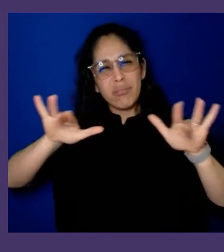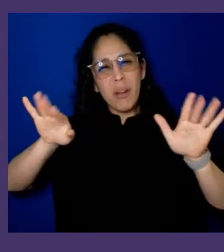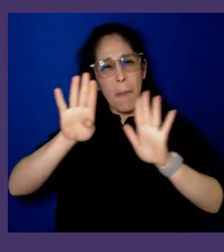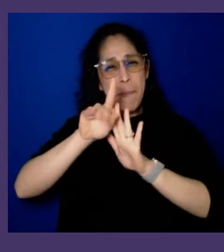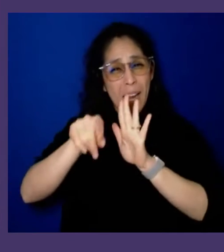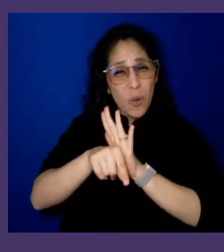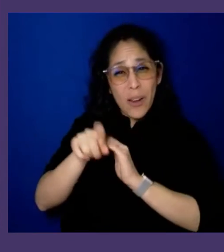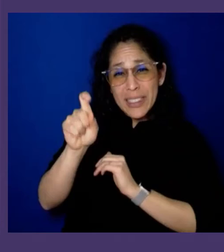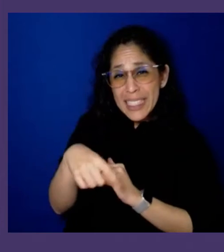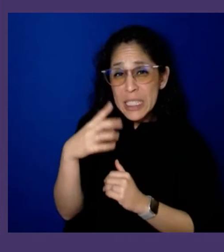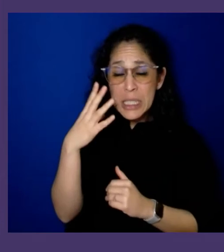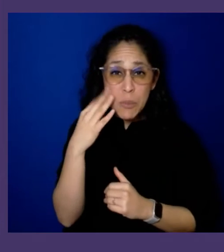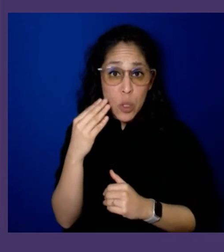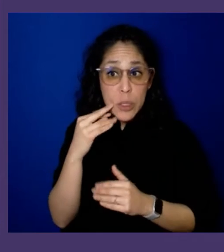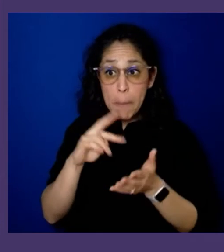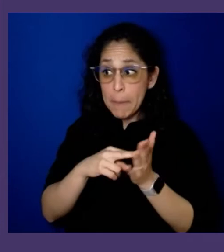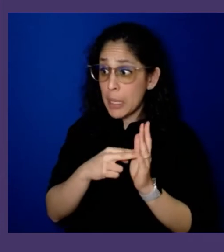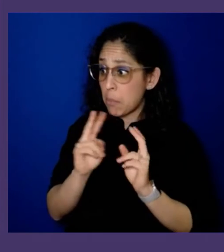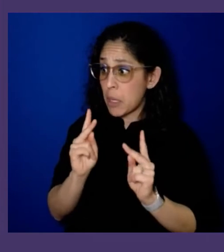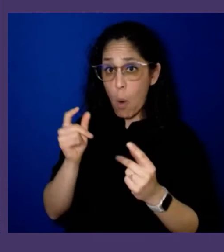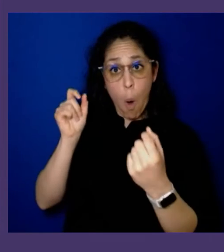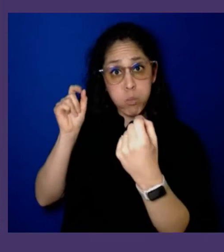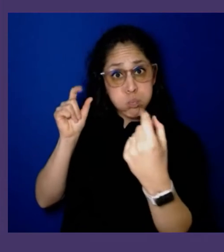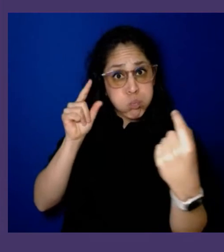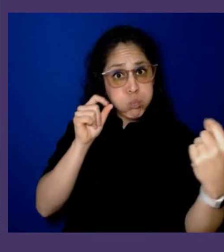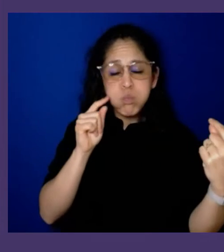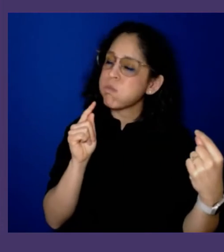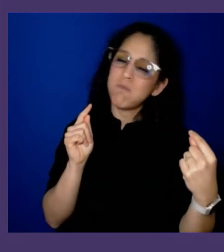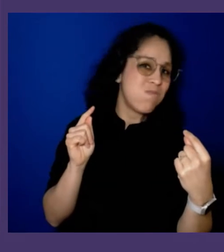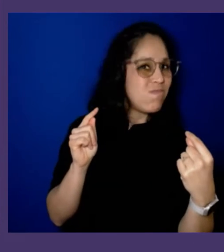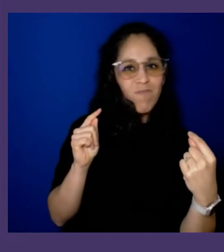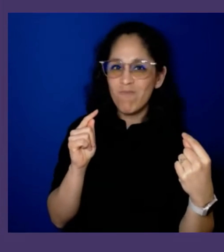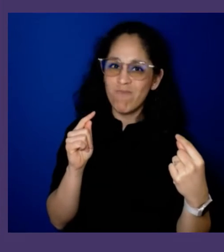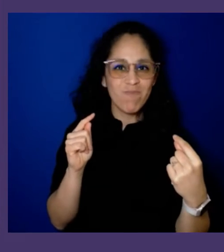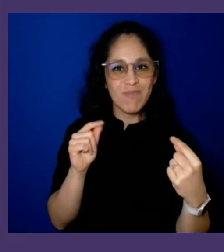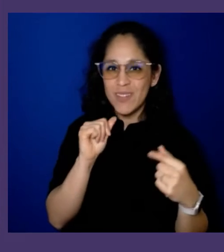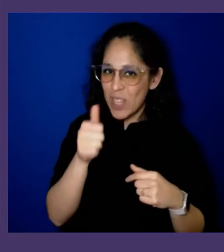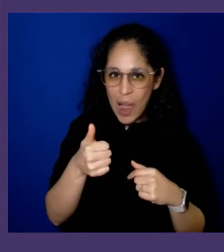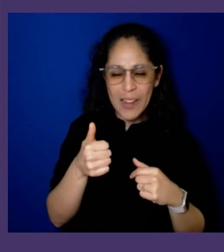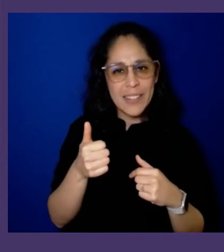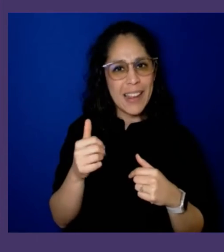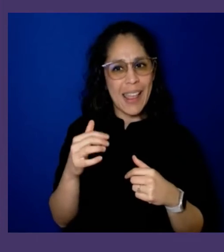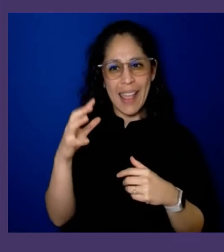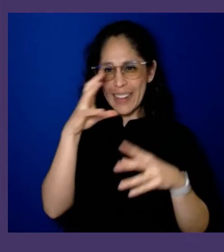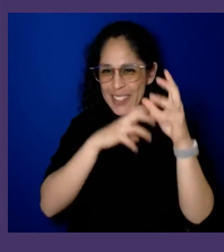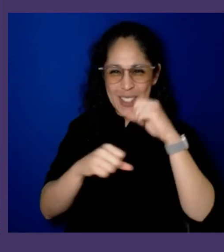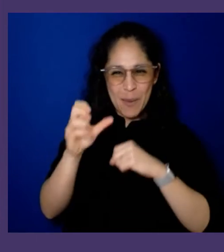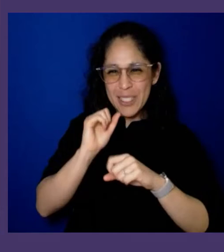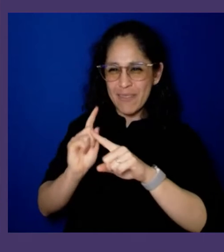way or have similar assumptions. I think Tolu spoke to this a little bit in the comments before.